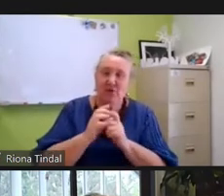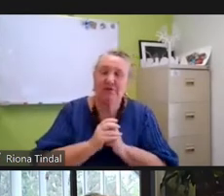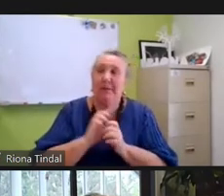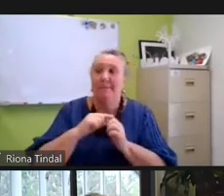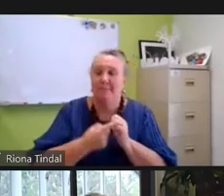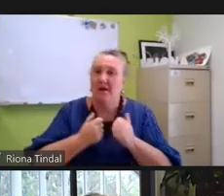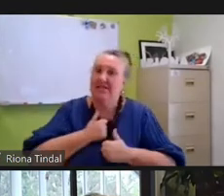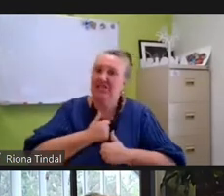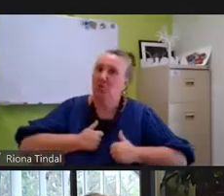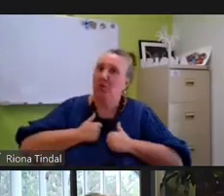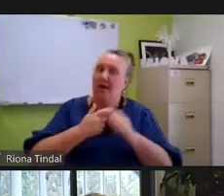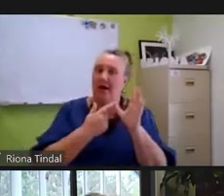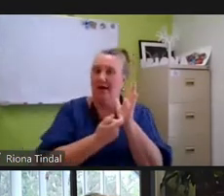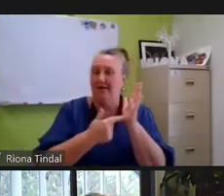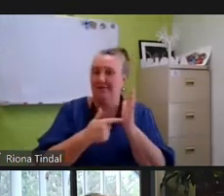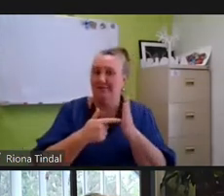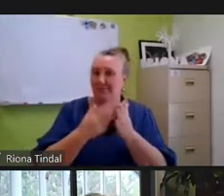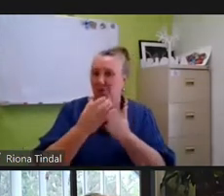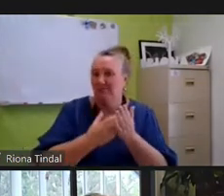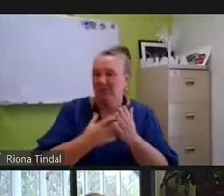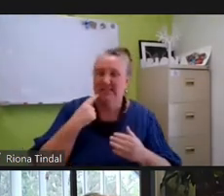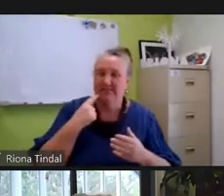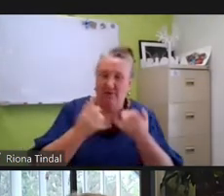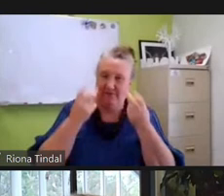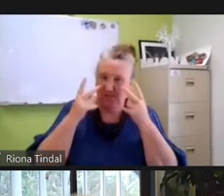in Auslan as yet. That was particularly difficult. However, I really enjoyed the